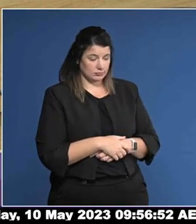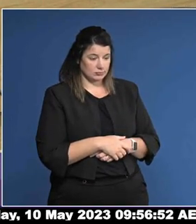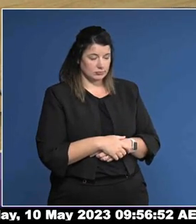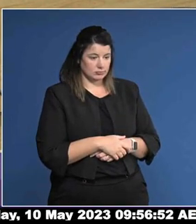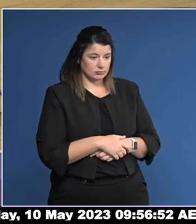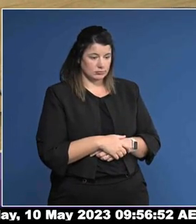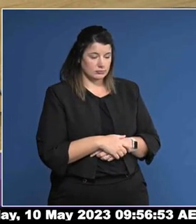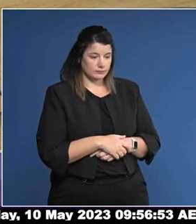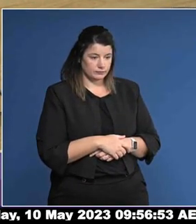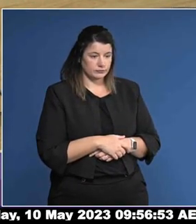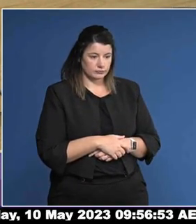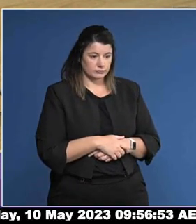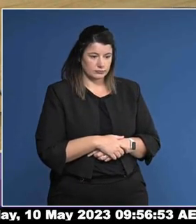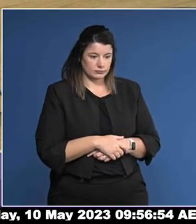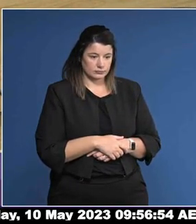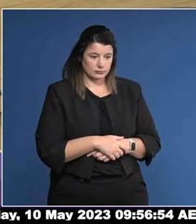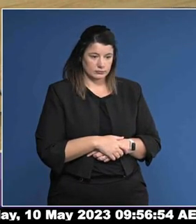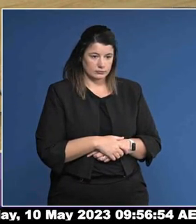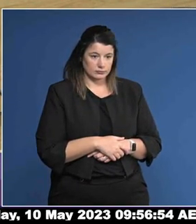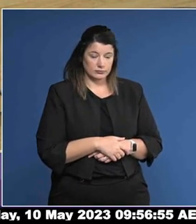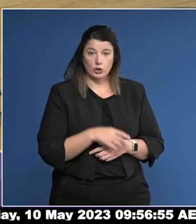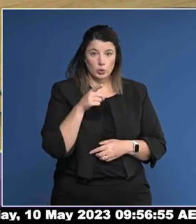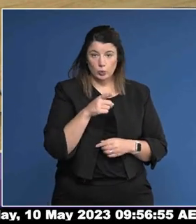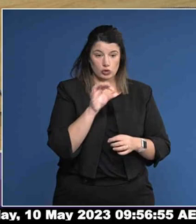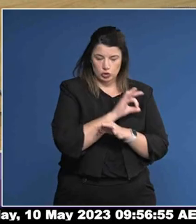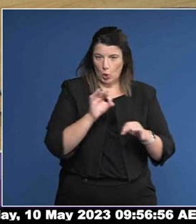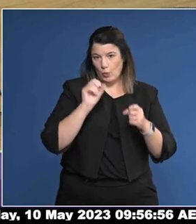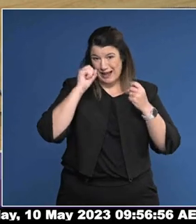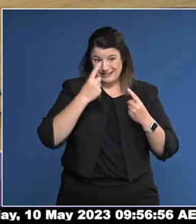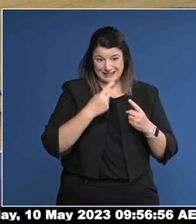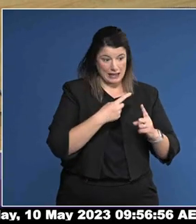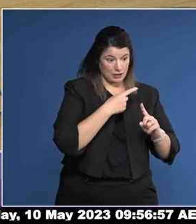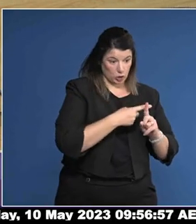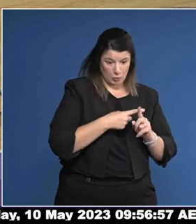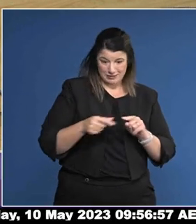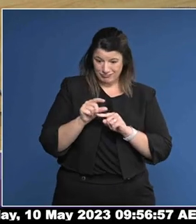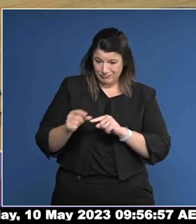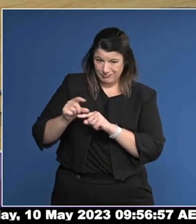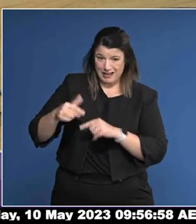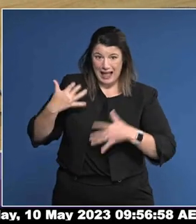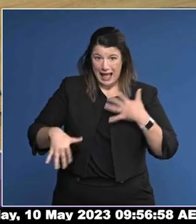understanding of cumulative harm and the nature of systemic neglect? No, I don't think it diminishes.